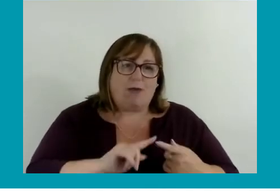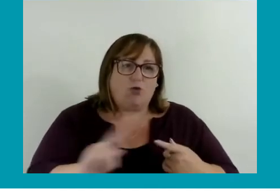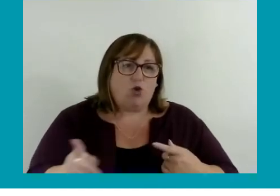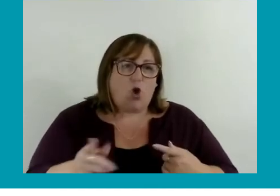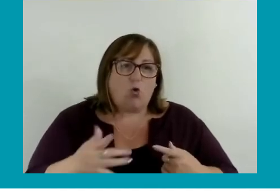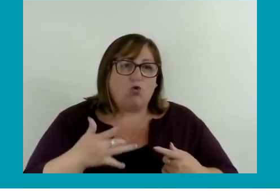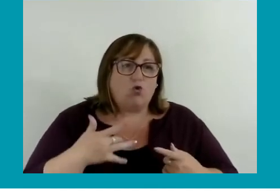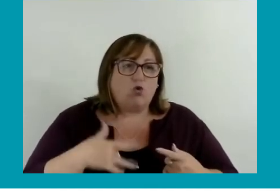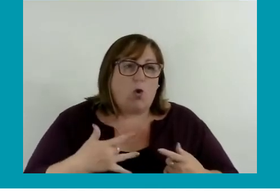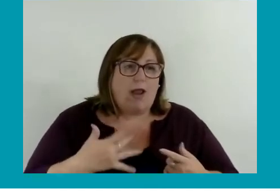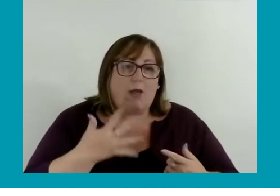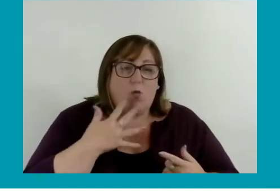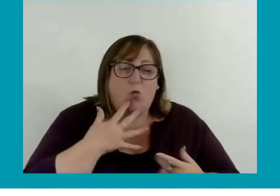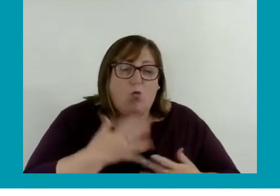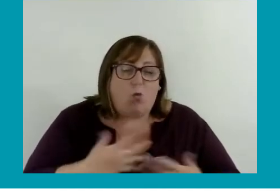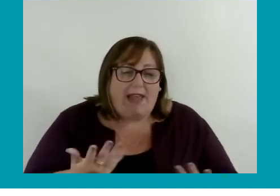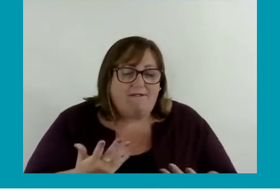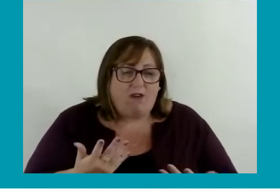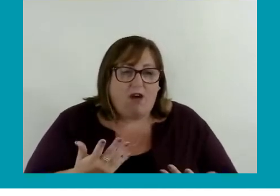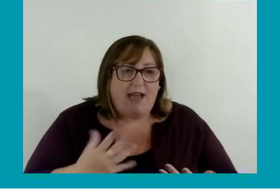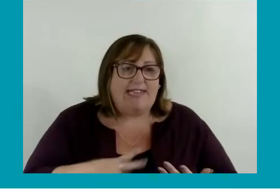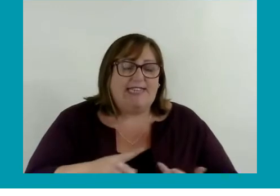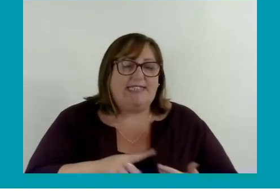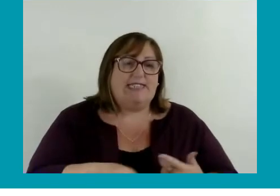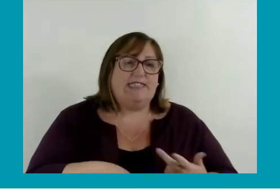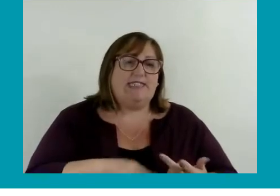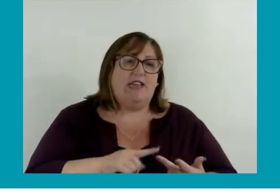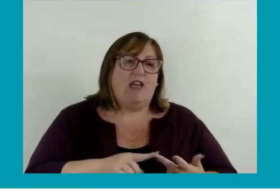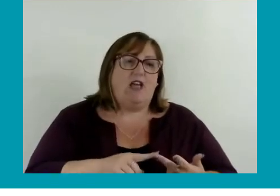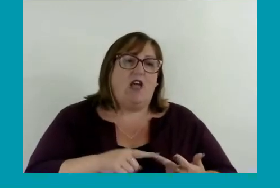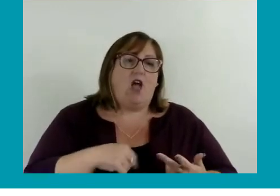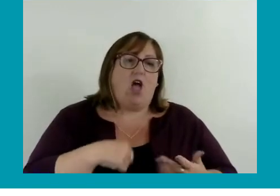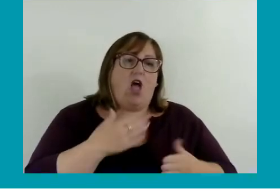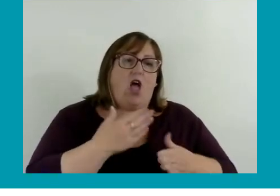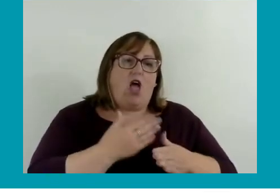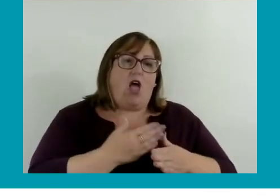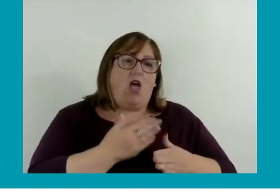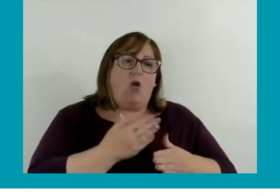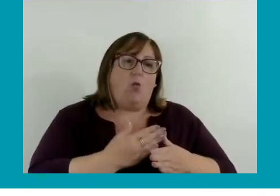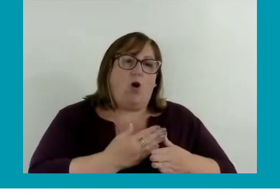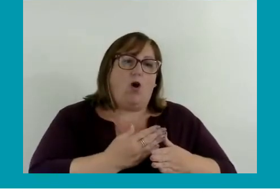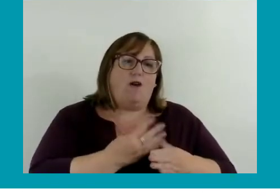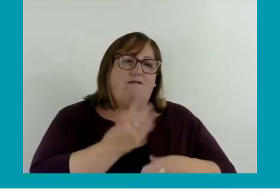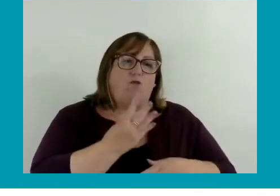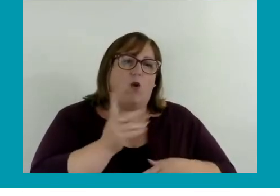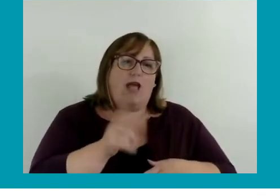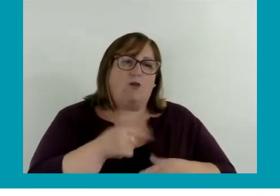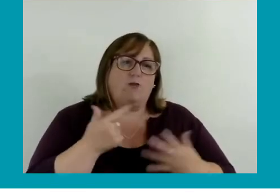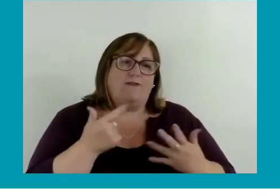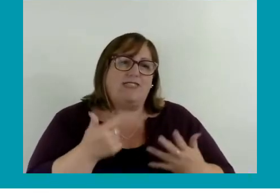certain compressed shift patterns i work any four in seven um but i needed never to have